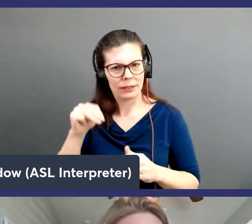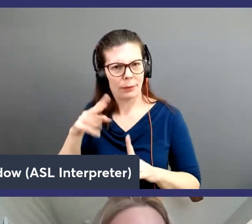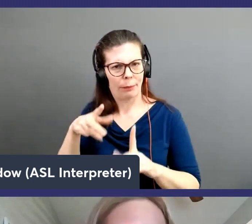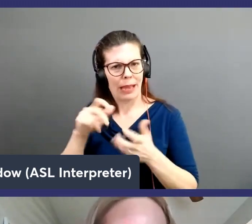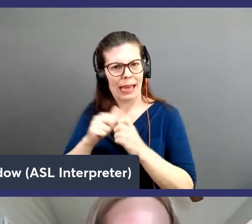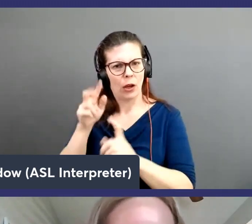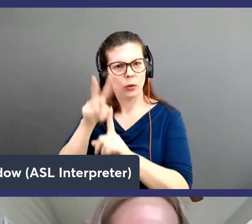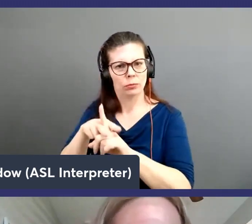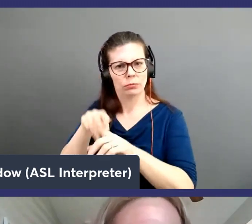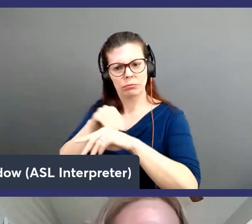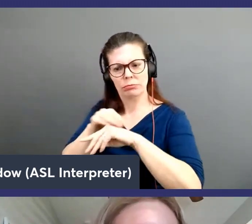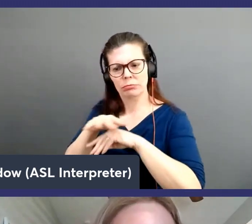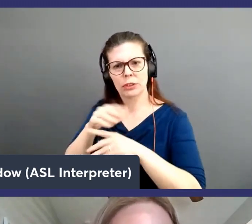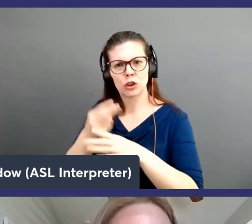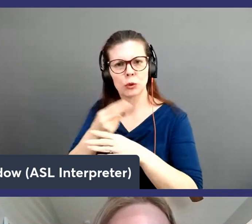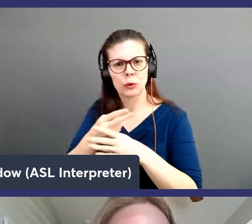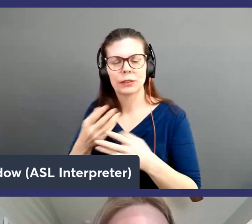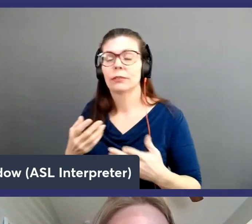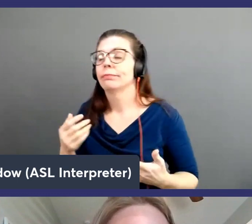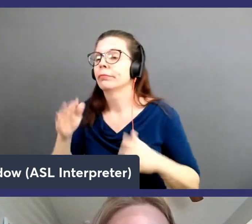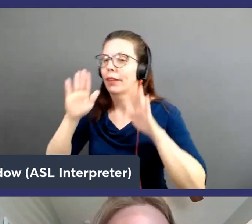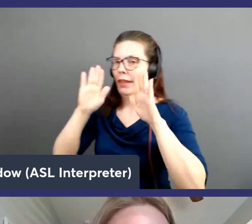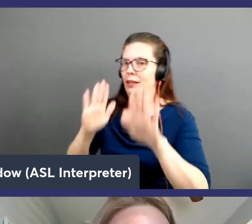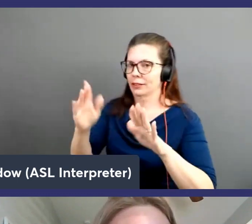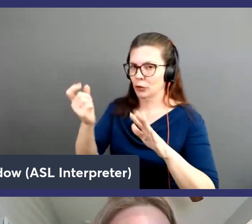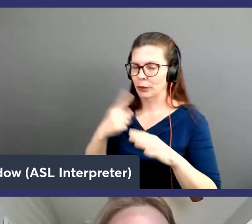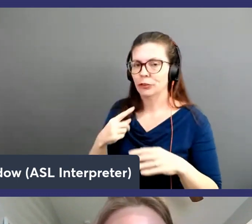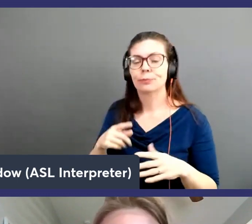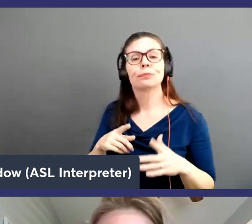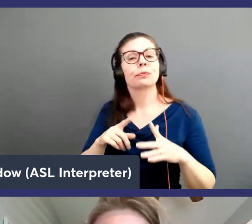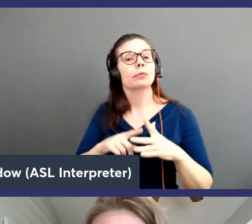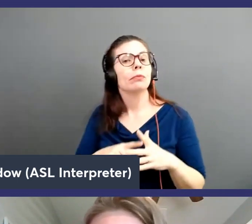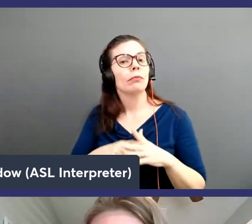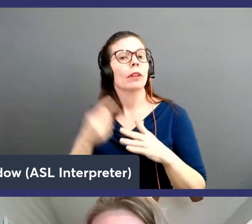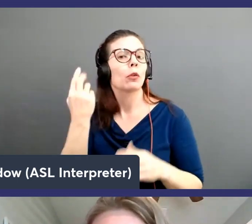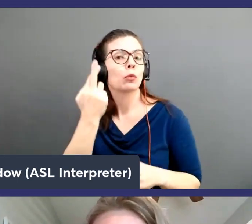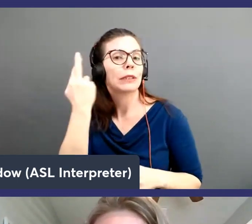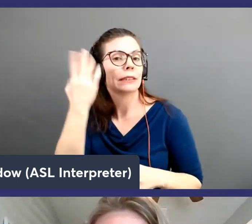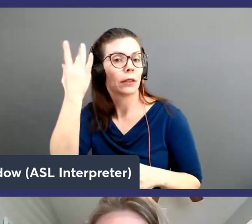Yeah, that's an excellent question. So actually, the original reason that quantum computers